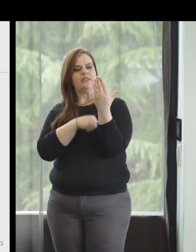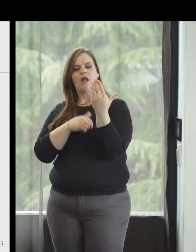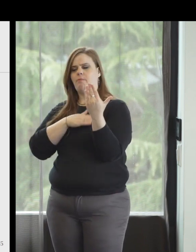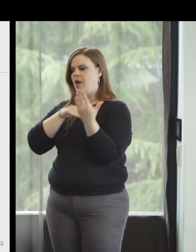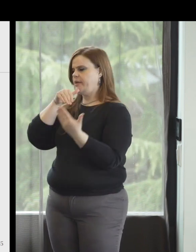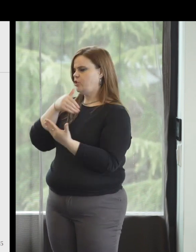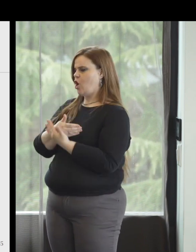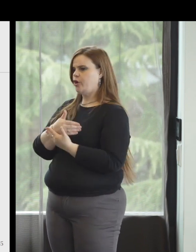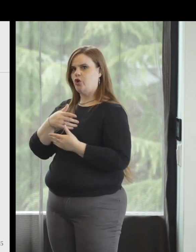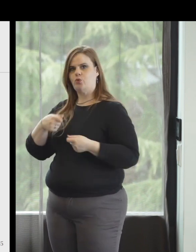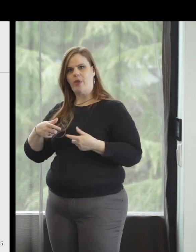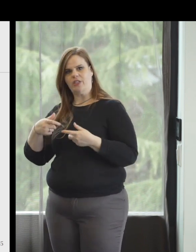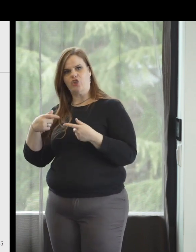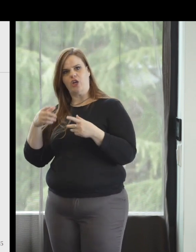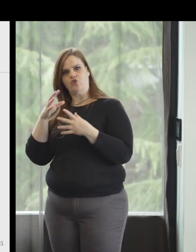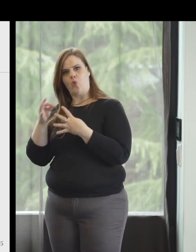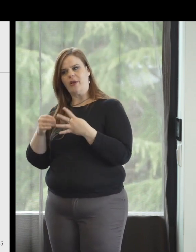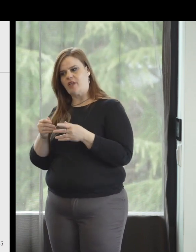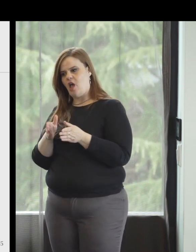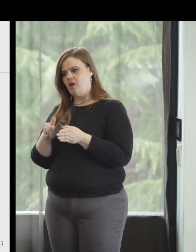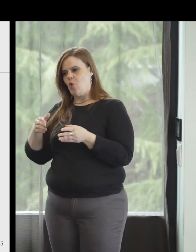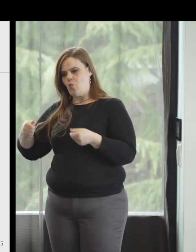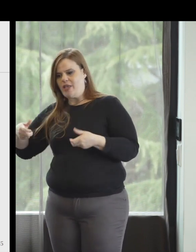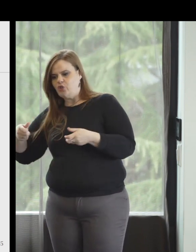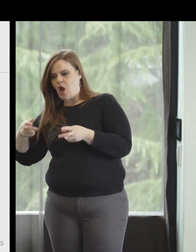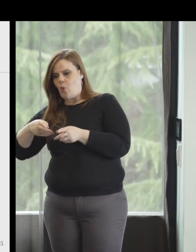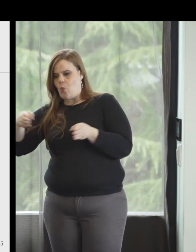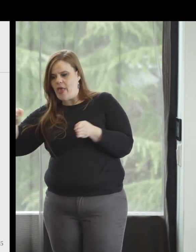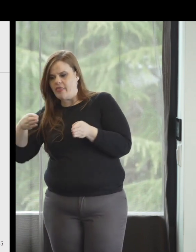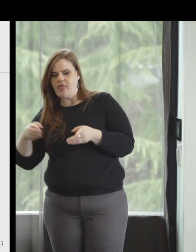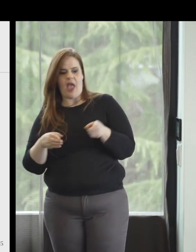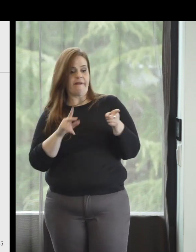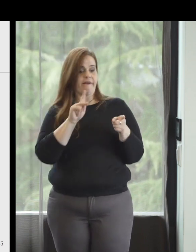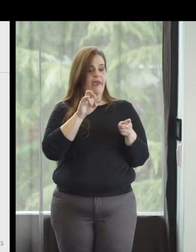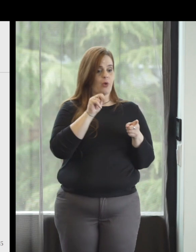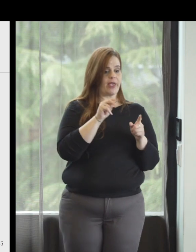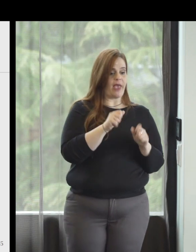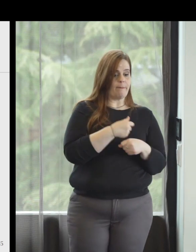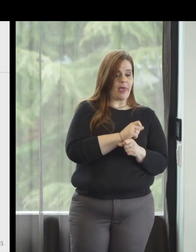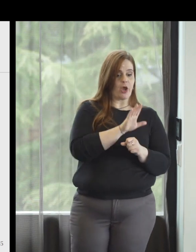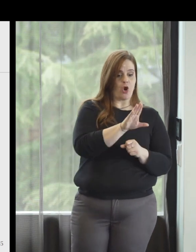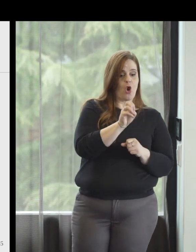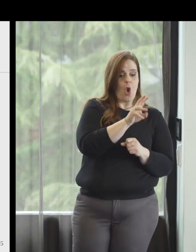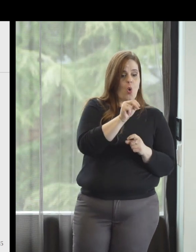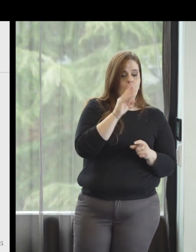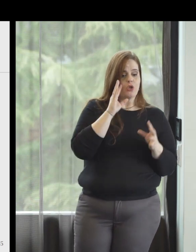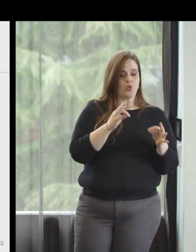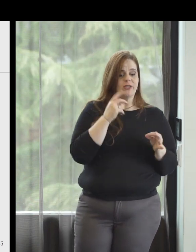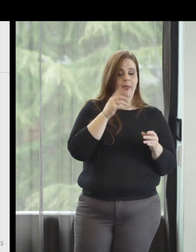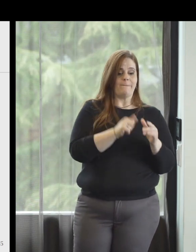Karen can make a different choice and both us would be accommodated if rather than saying yeah this is a